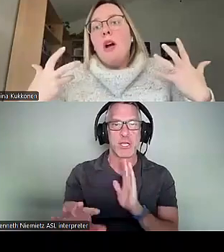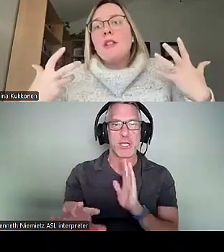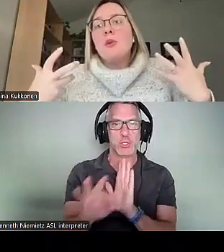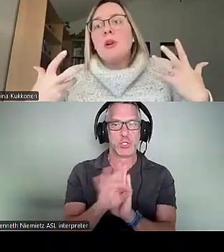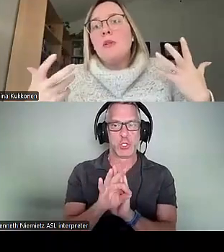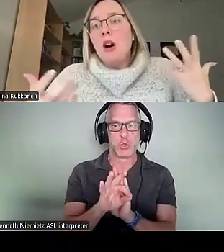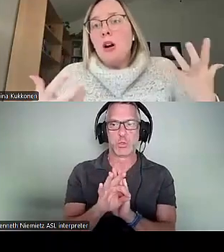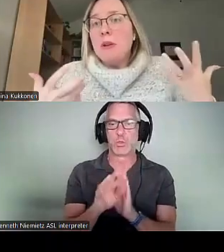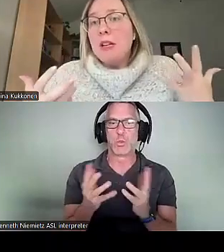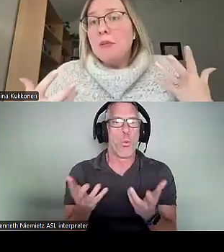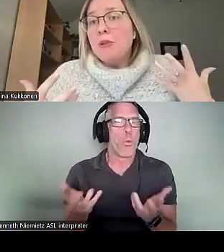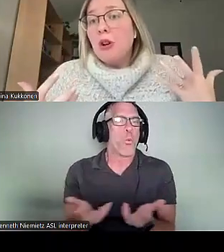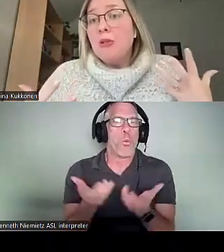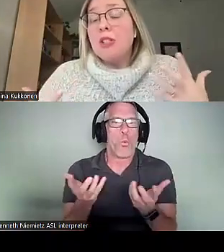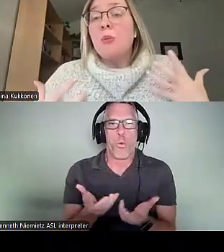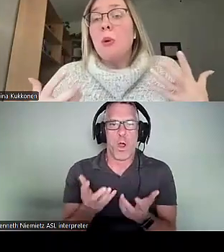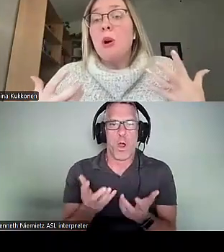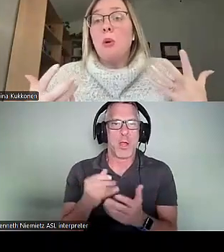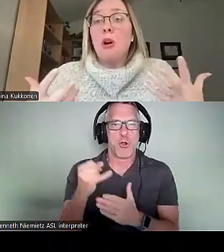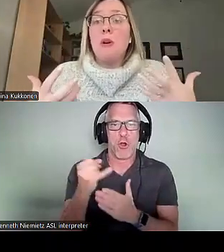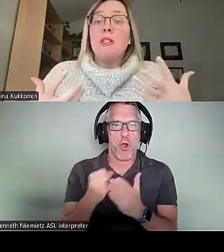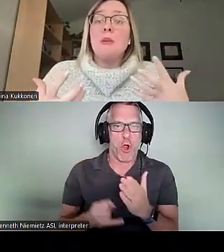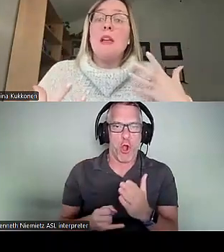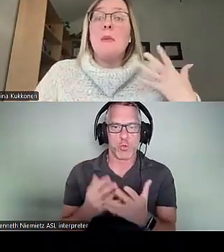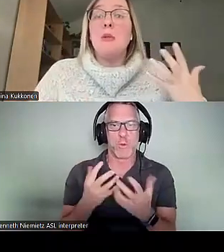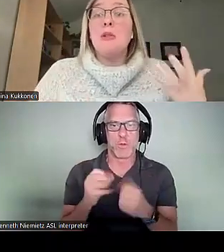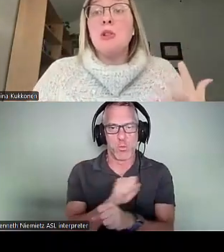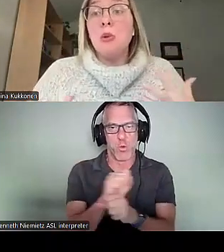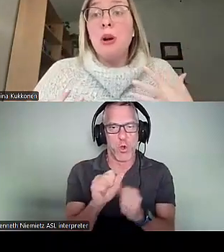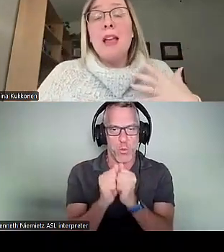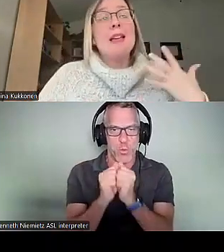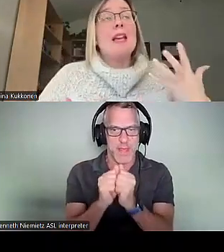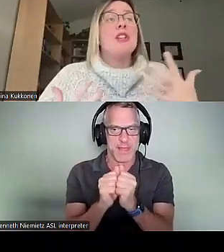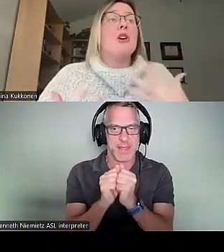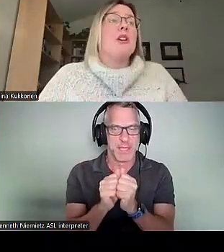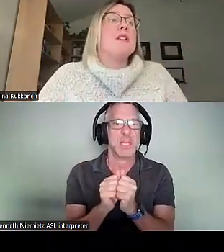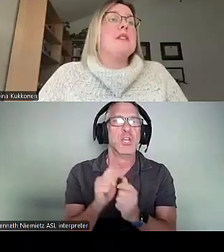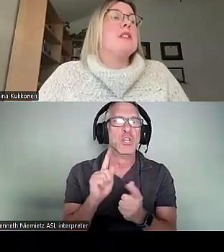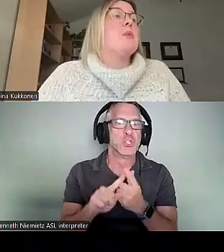what sort of art mediums, genres did we want to work with to be able to engage audiences with